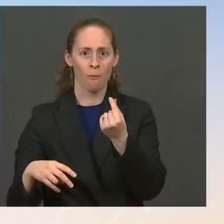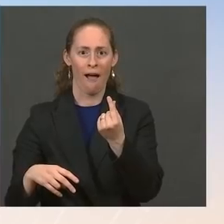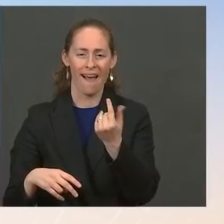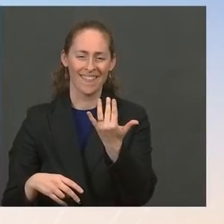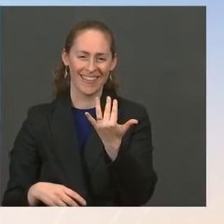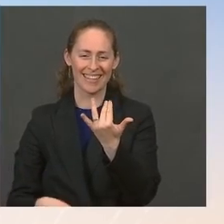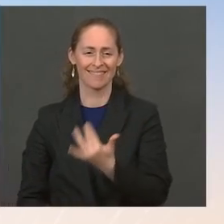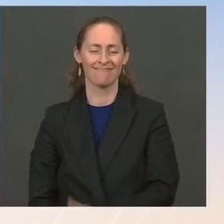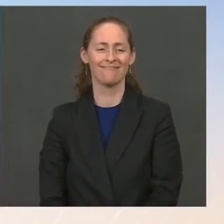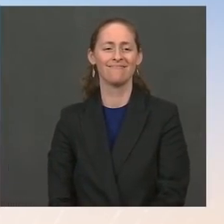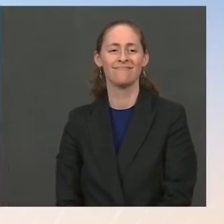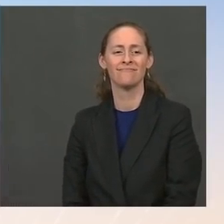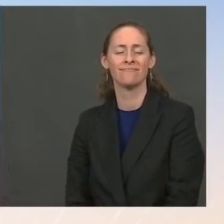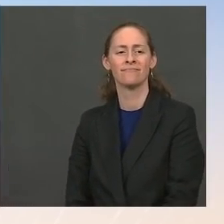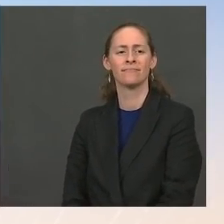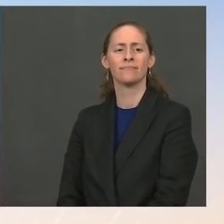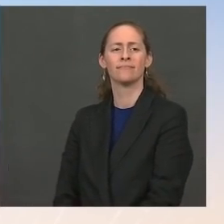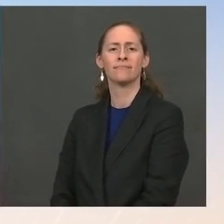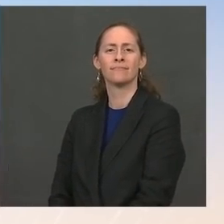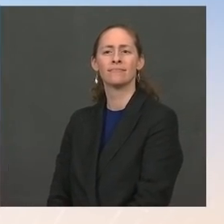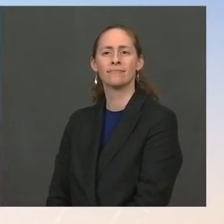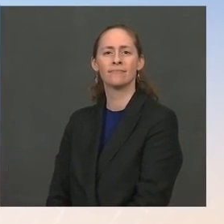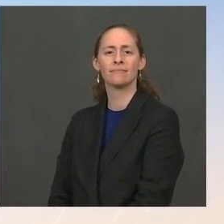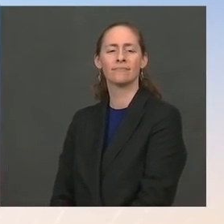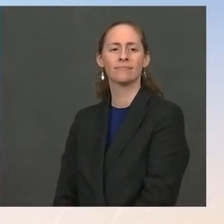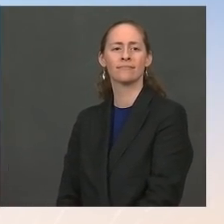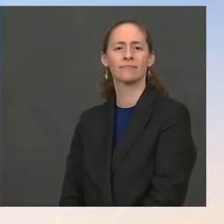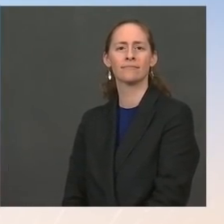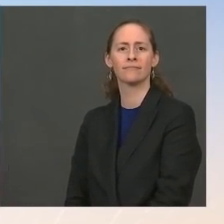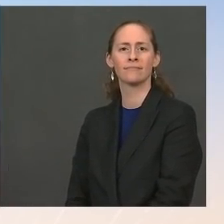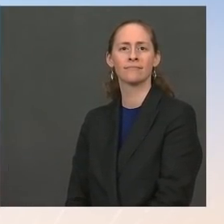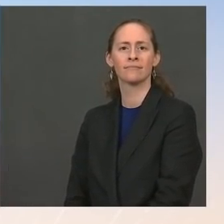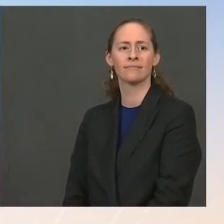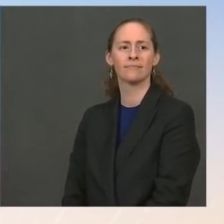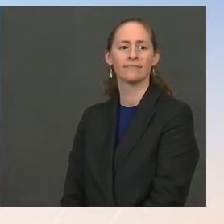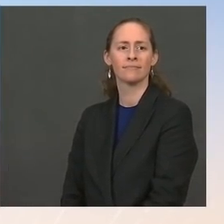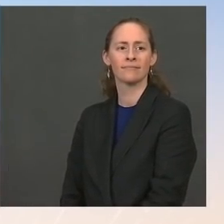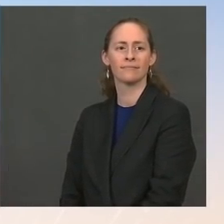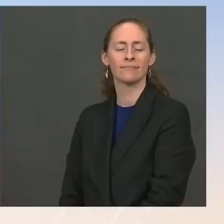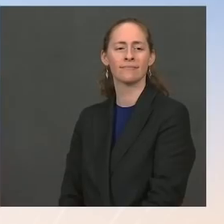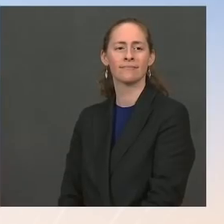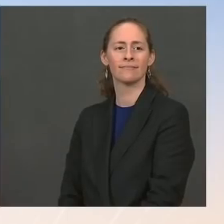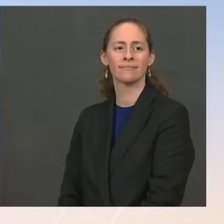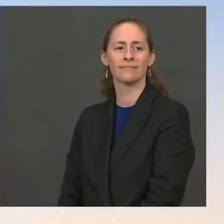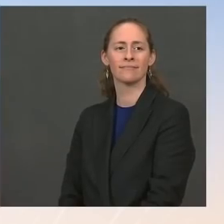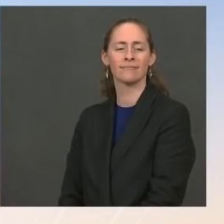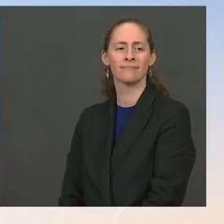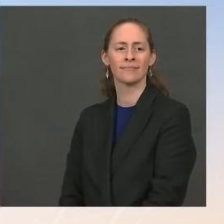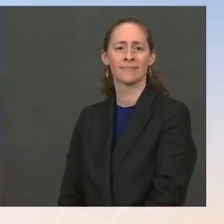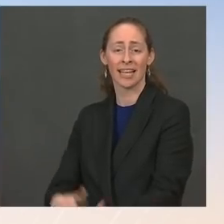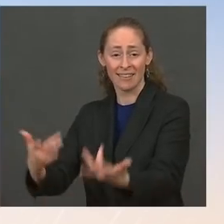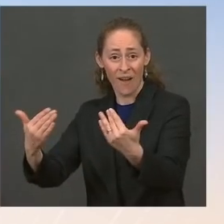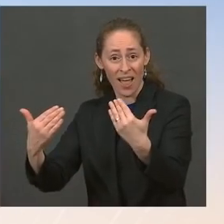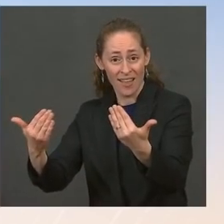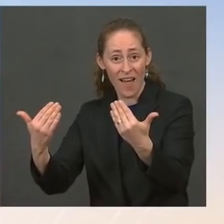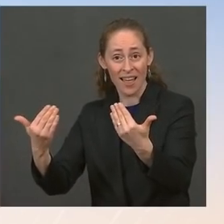The Press: Thanks, Jen. It's in the news -- The Press: -- fear faith-based preschools could be excluded from receiving Build Back Better money -- The Press: -- that the booster shots -- Ms. Psaki: Go ahead. The Press: -- because they would -- Ms. Psaki: Go ahead. The Press: Is the administration -- The Press: Ms. Psaki: I don't think you need to talk over her.